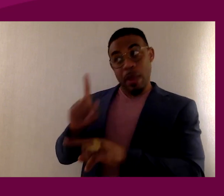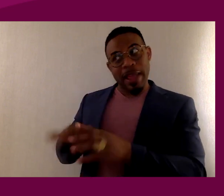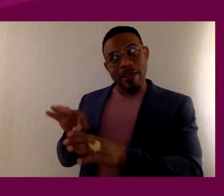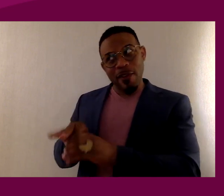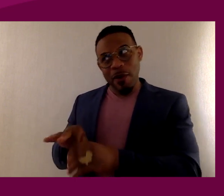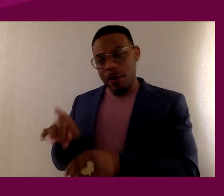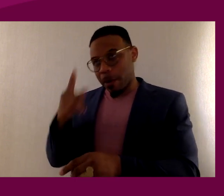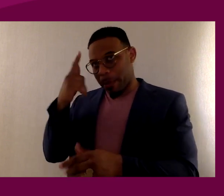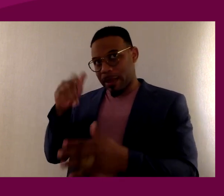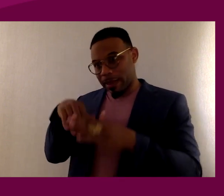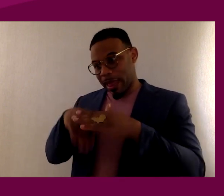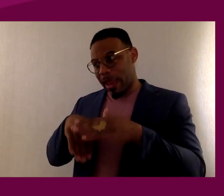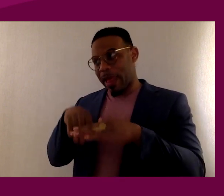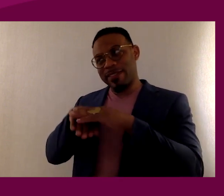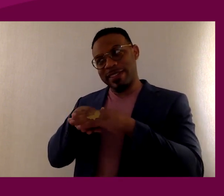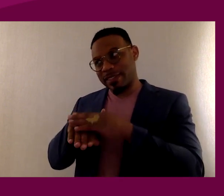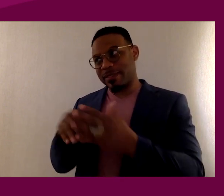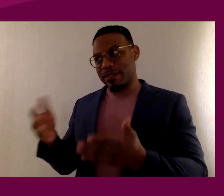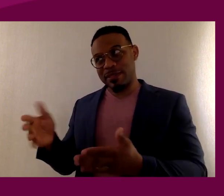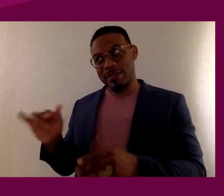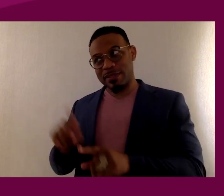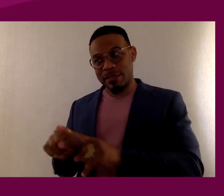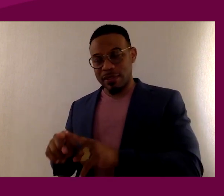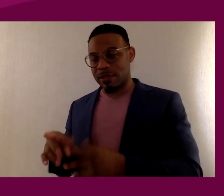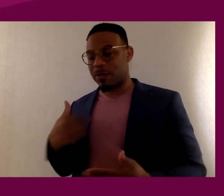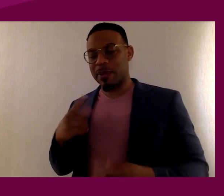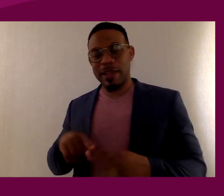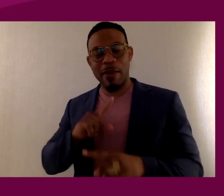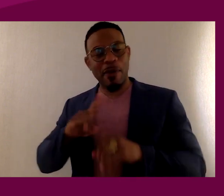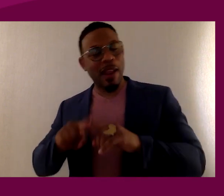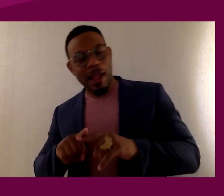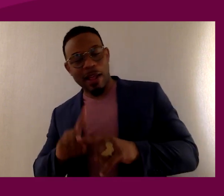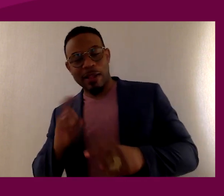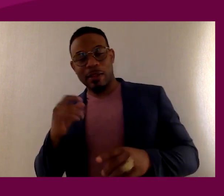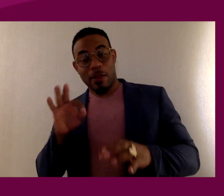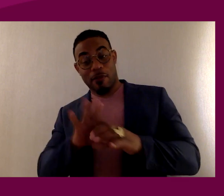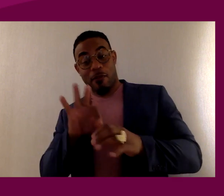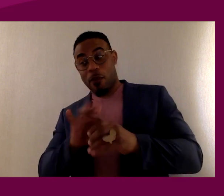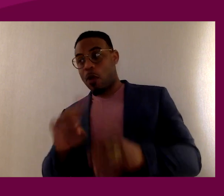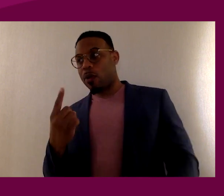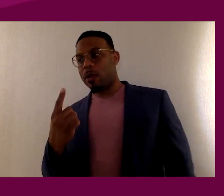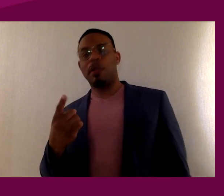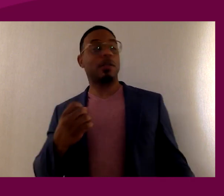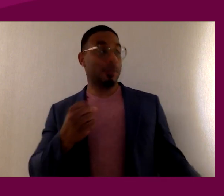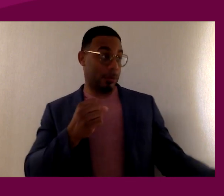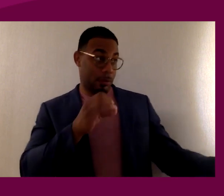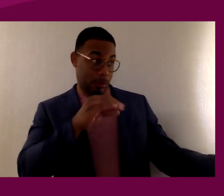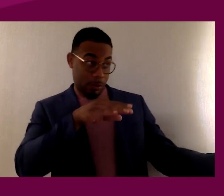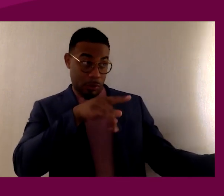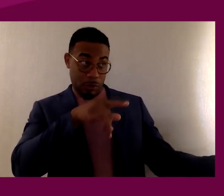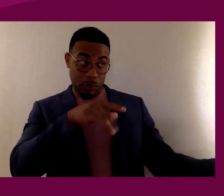And there's also disabled people who can't vote due to a lack of accessibility as well. So we can't rely on just voting. Bruce Curtis: